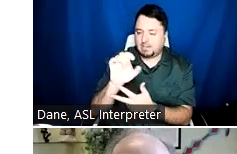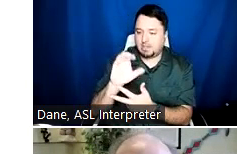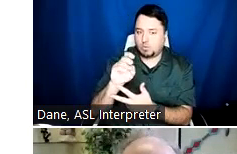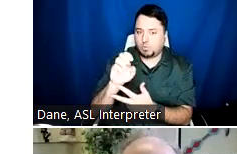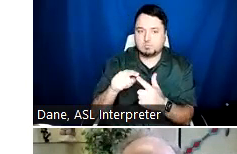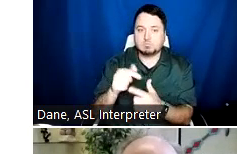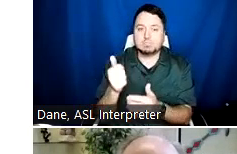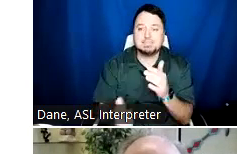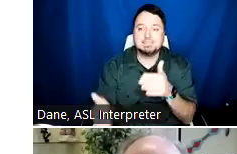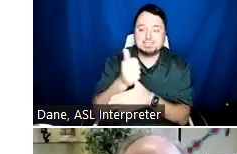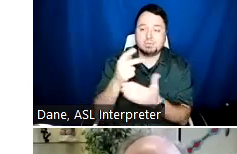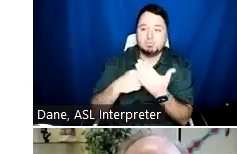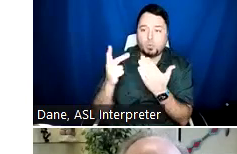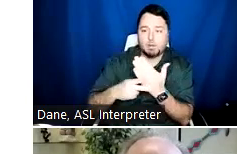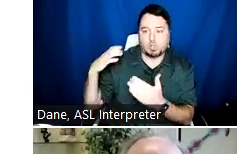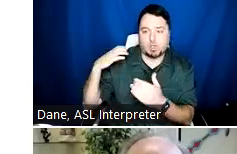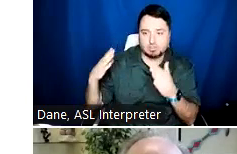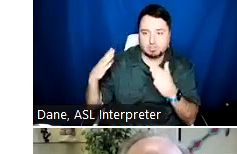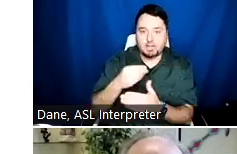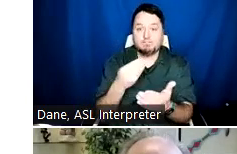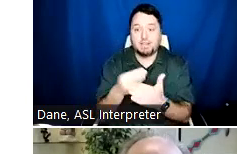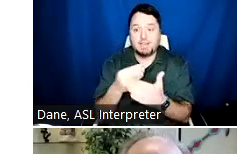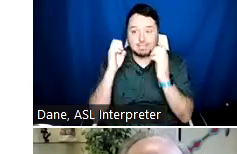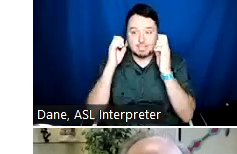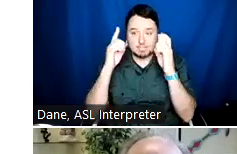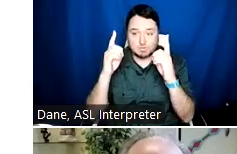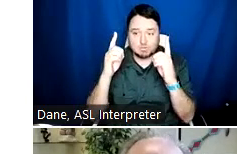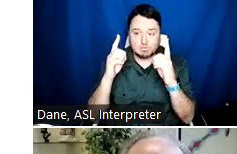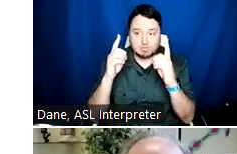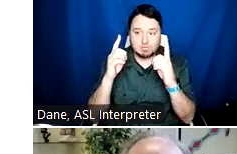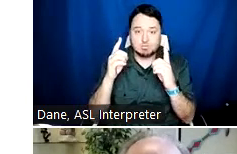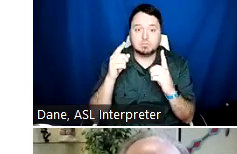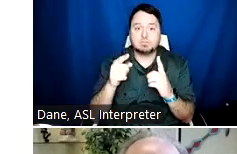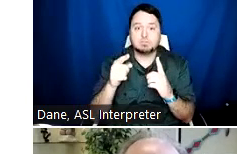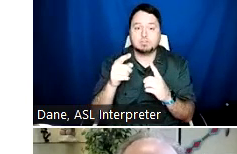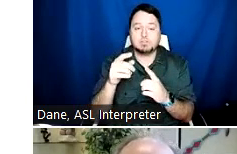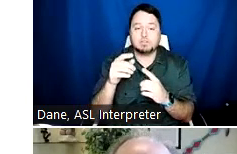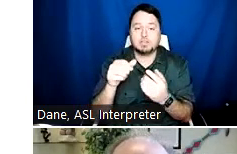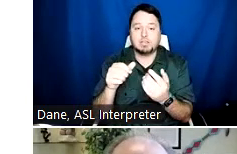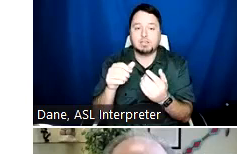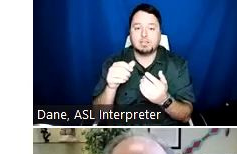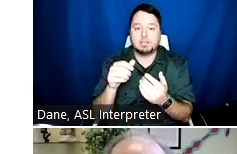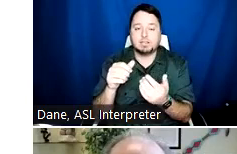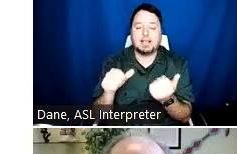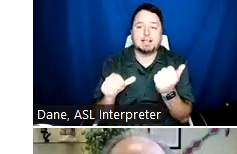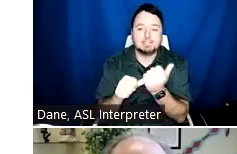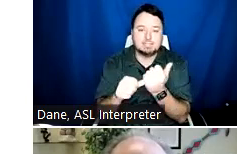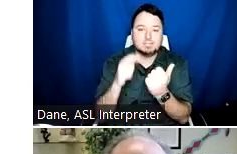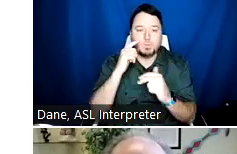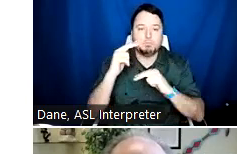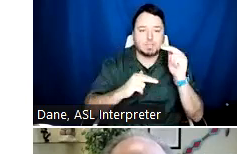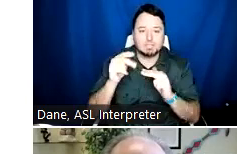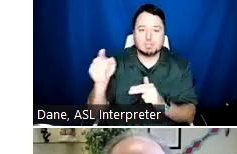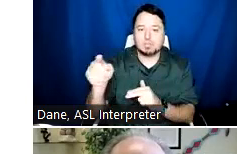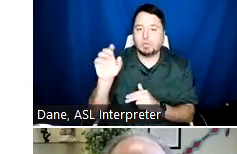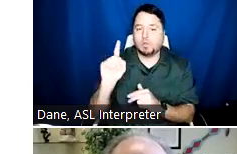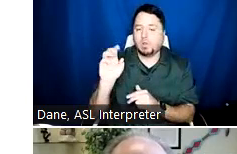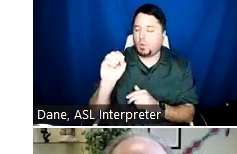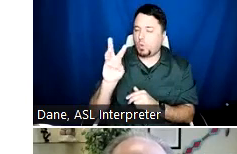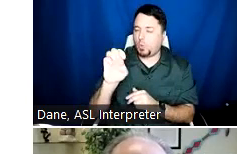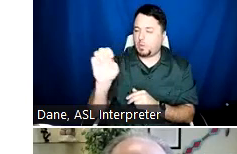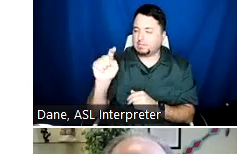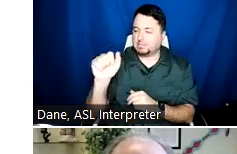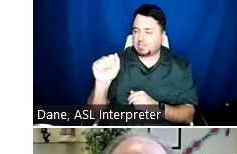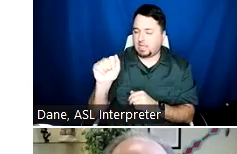Programs Officer-Financial Education and Asset Building at Oweesta Corporation. She has been